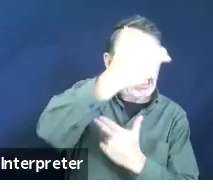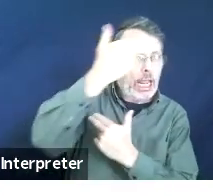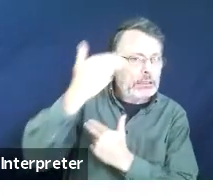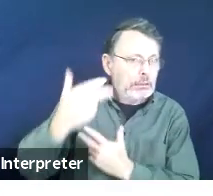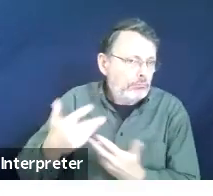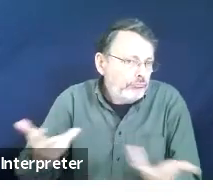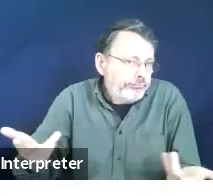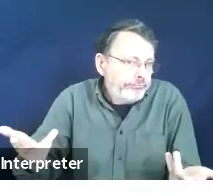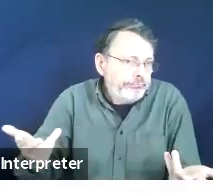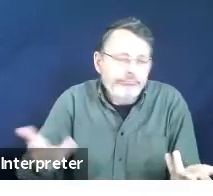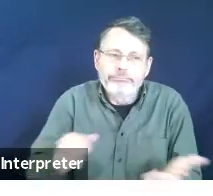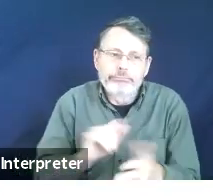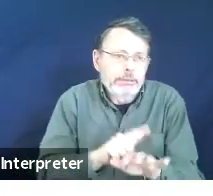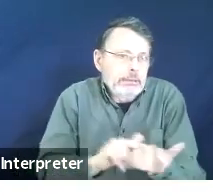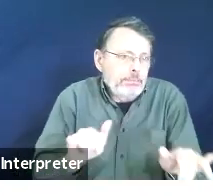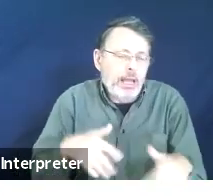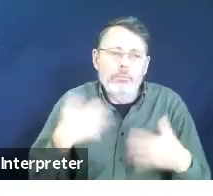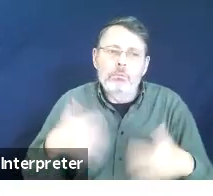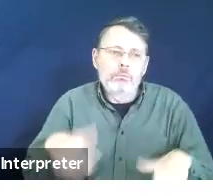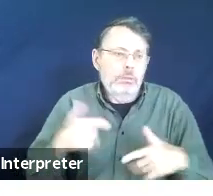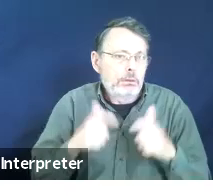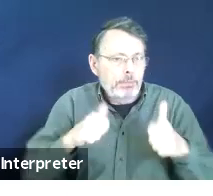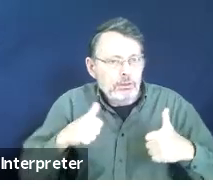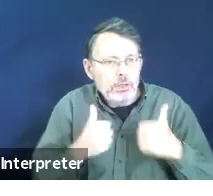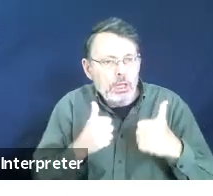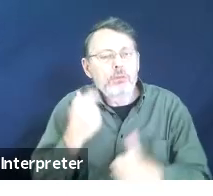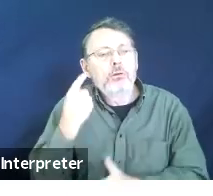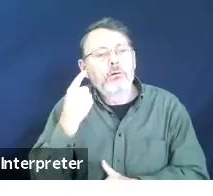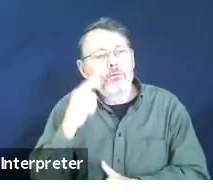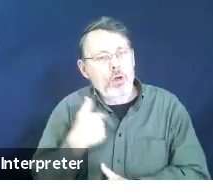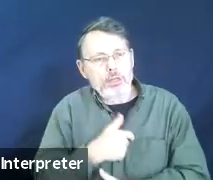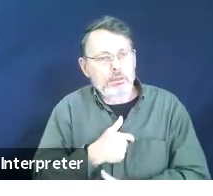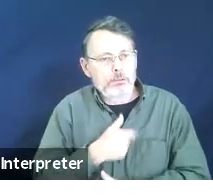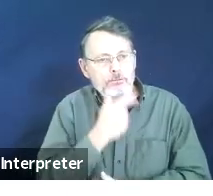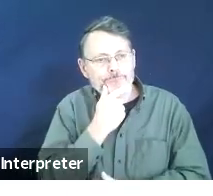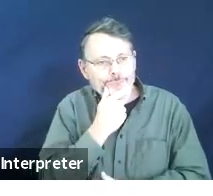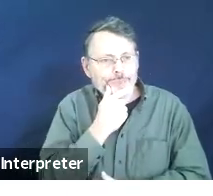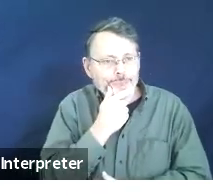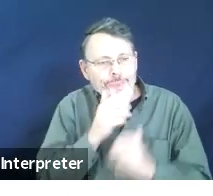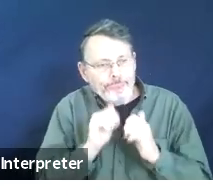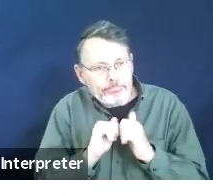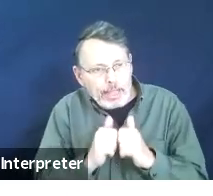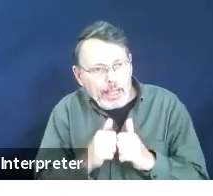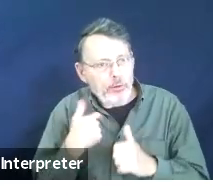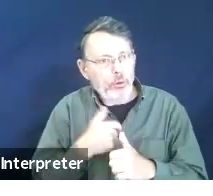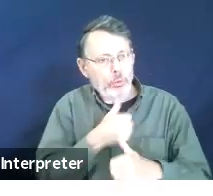and that's really created challenges for us to think about how do we shelter individuals,